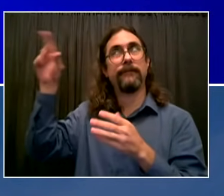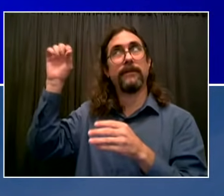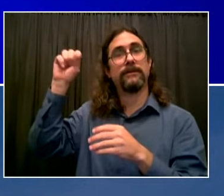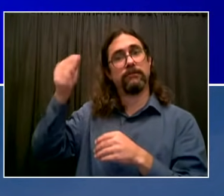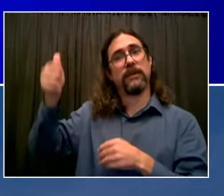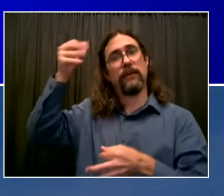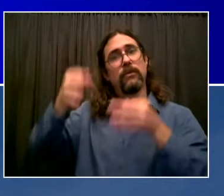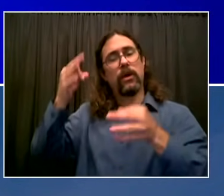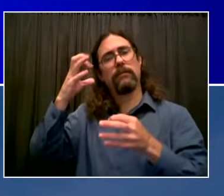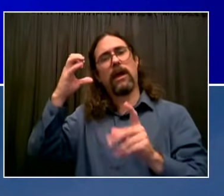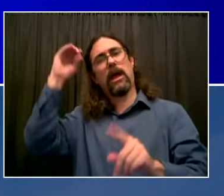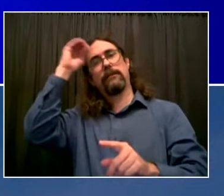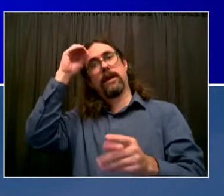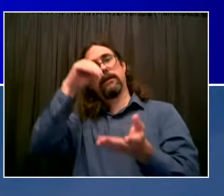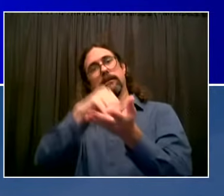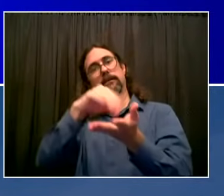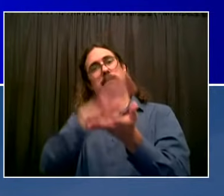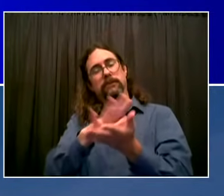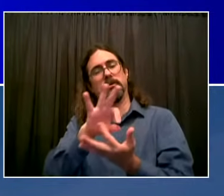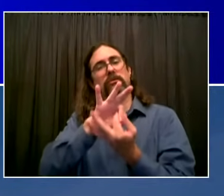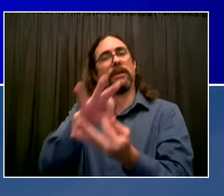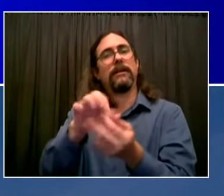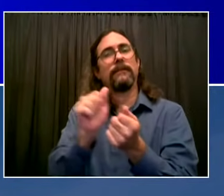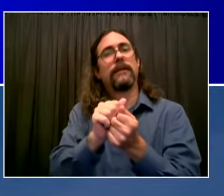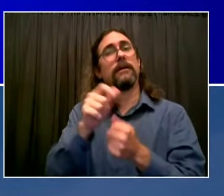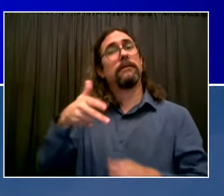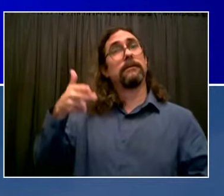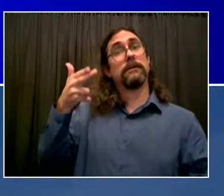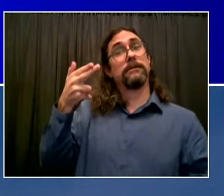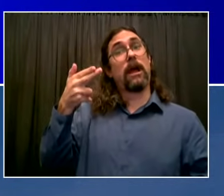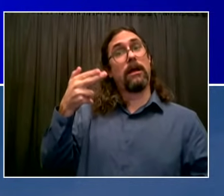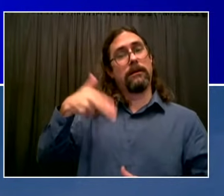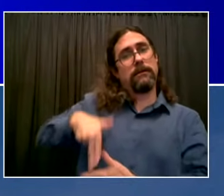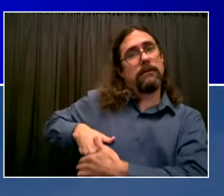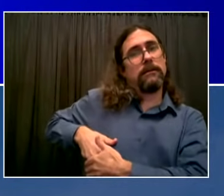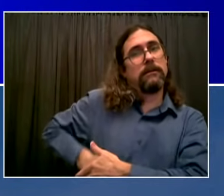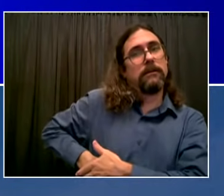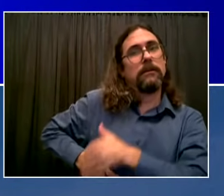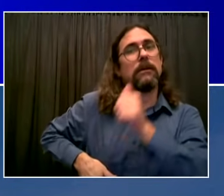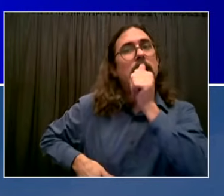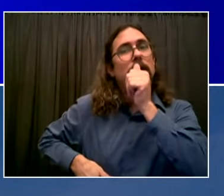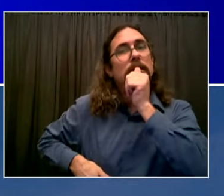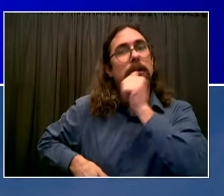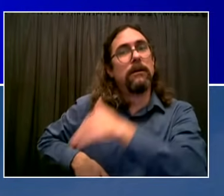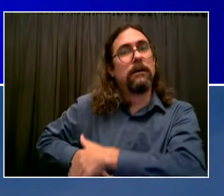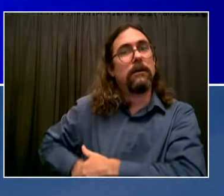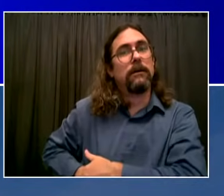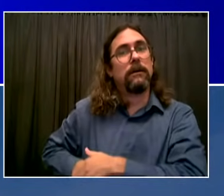THE LAST THING THEY WANT TO SEE■ç IS IT WILL BE EASIER FOR PEOPLE